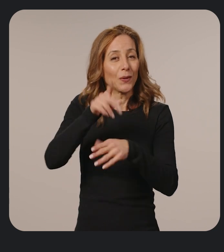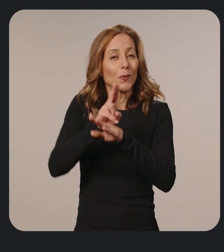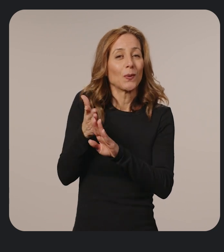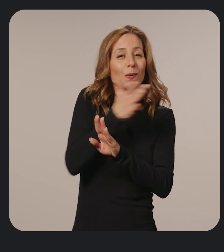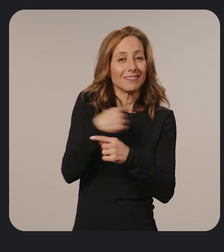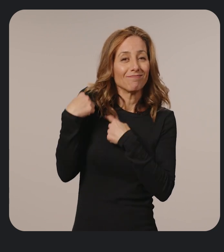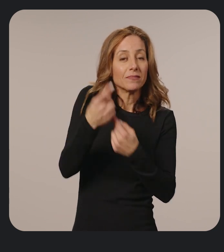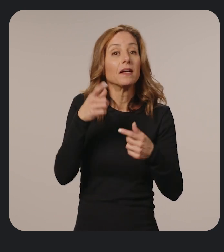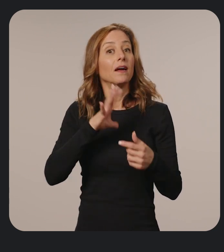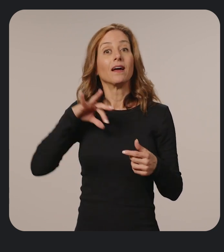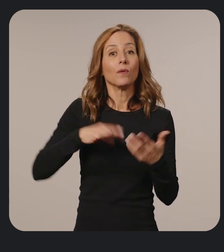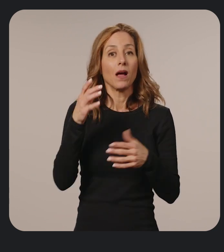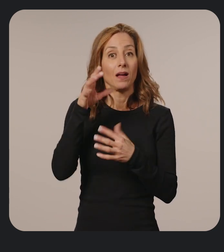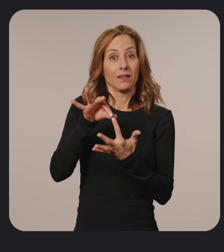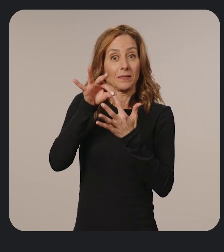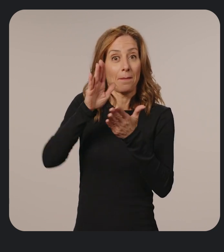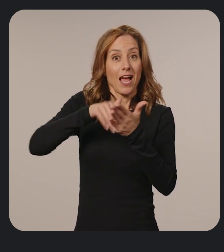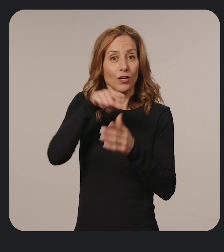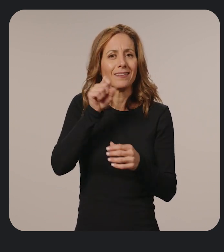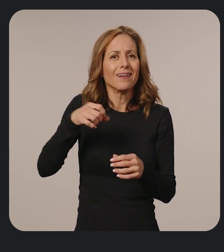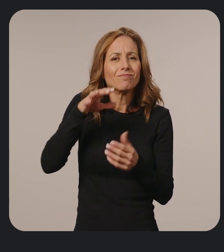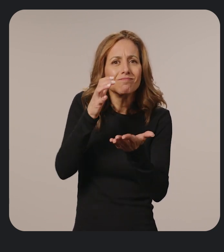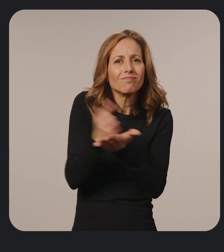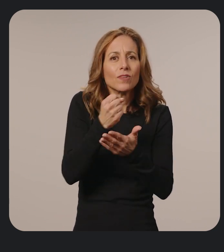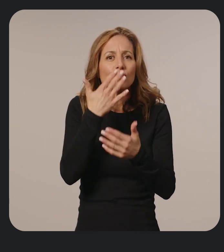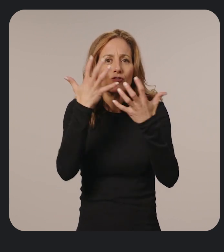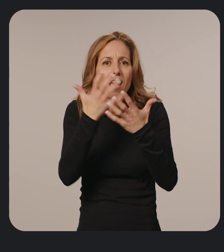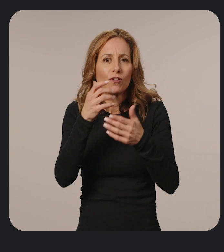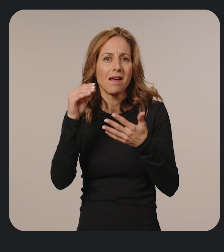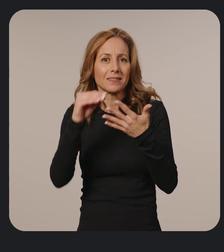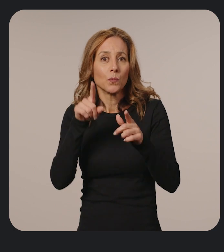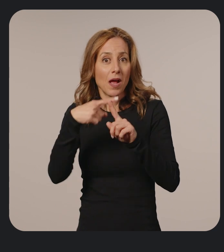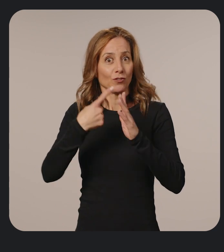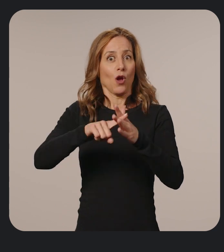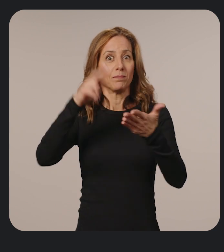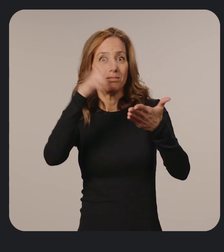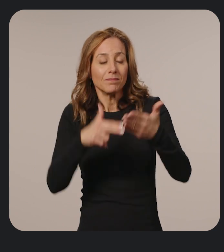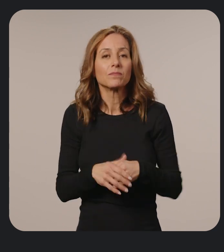can take advantage of the shader asset when it does the actual painting. Let me show you the code.